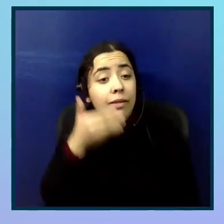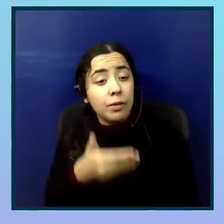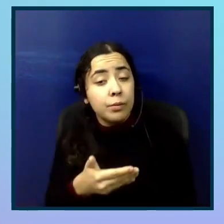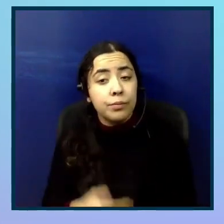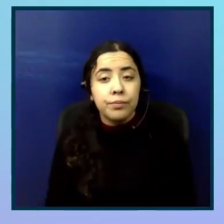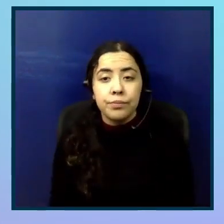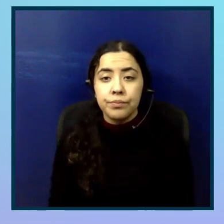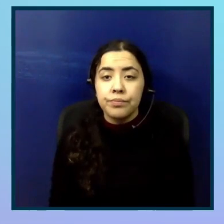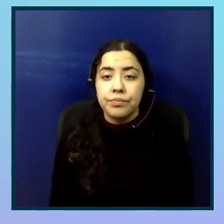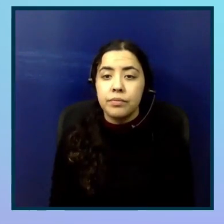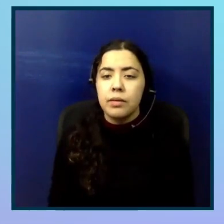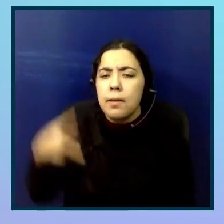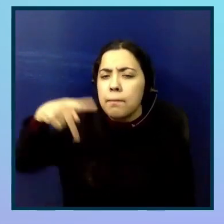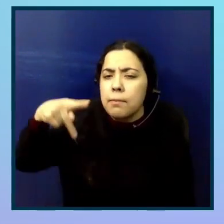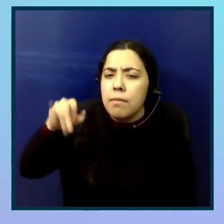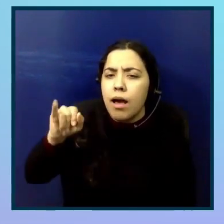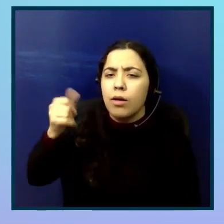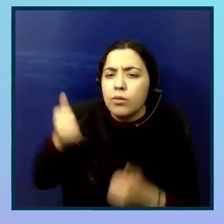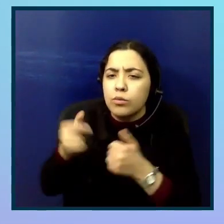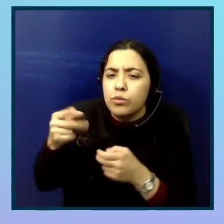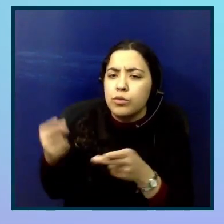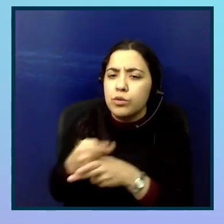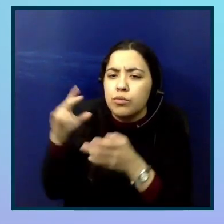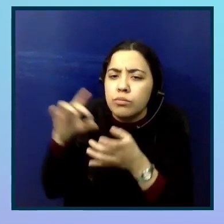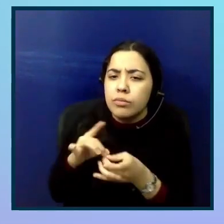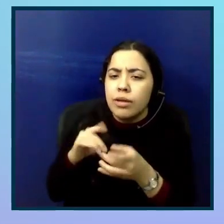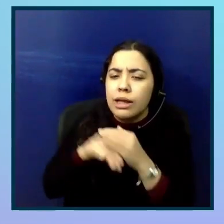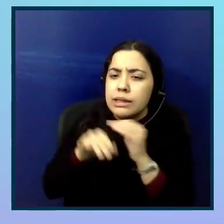What KPIs do you use around accessibility at Slack?